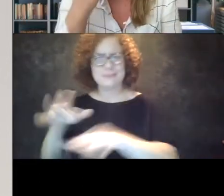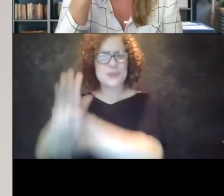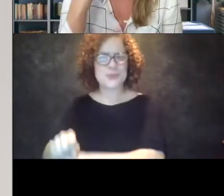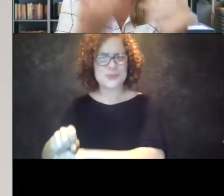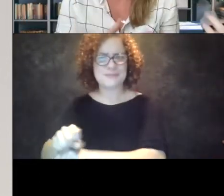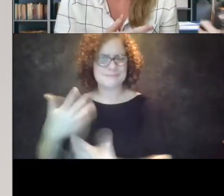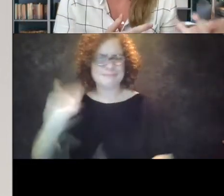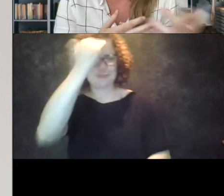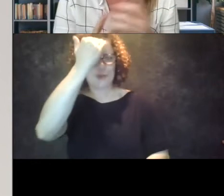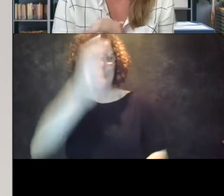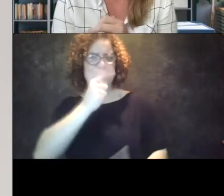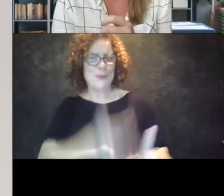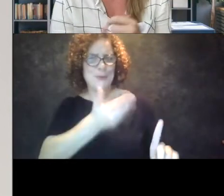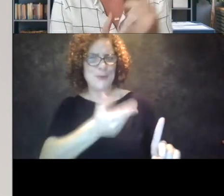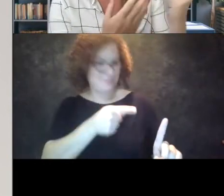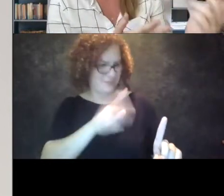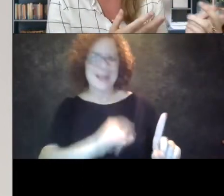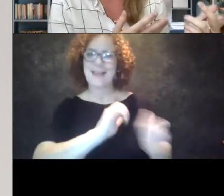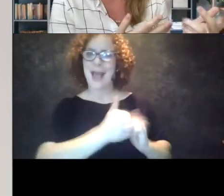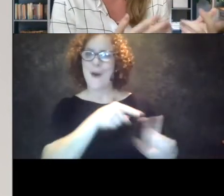communicate, because they're excited to see us or that's how they're communicating now,